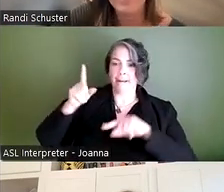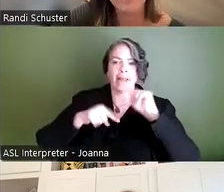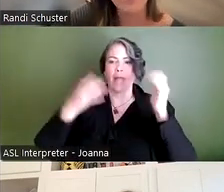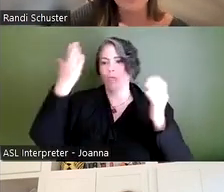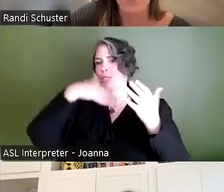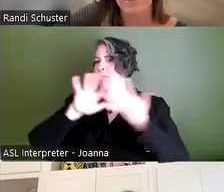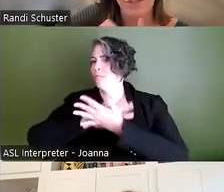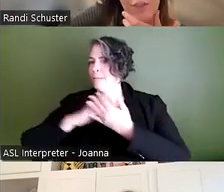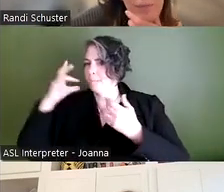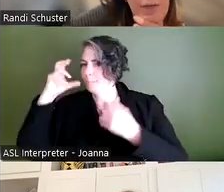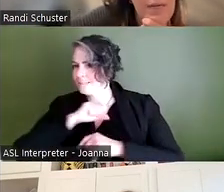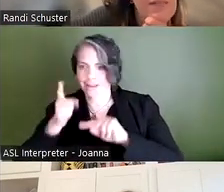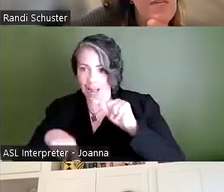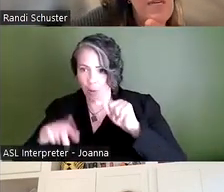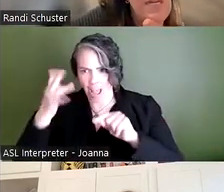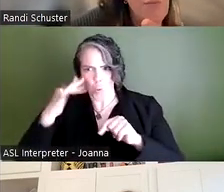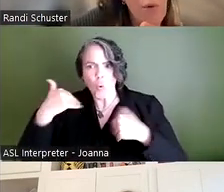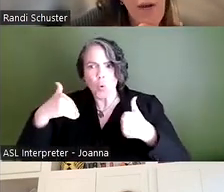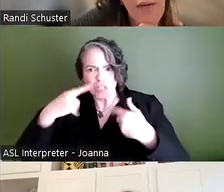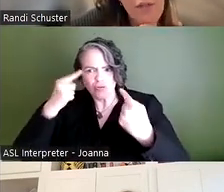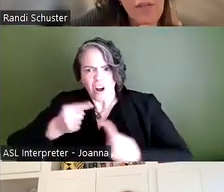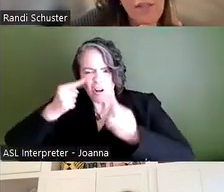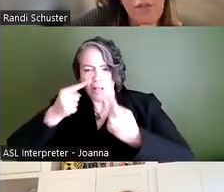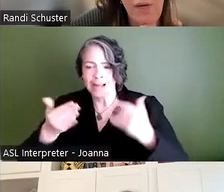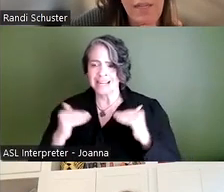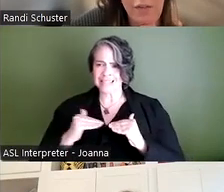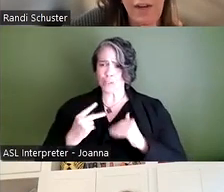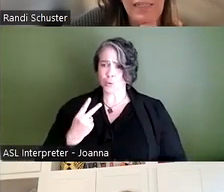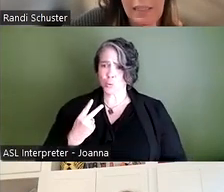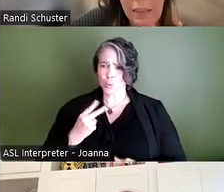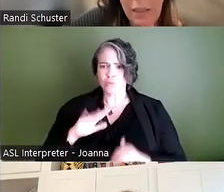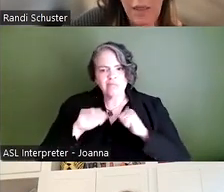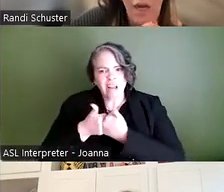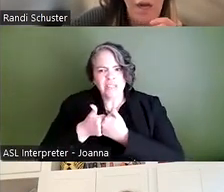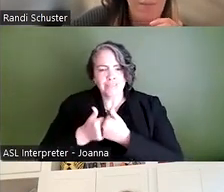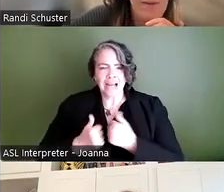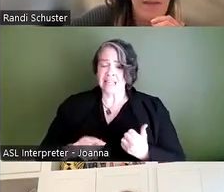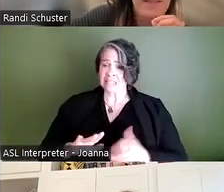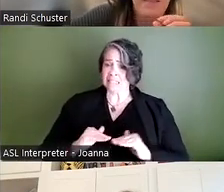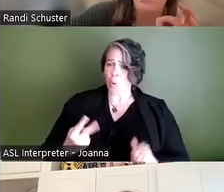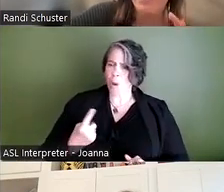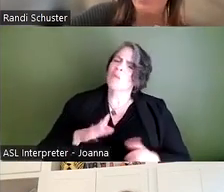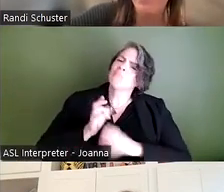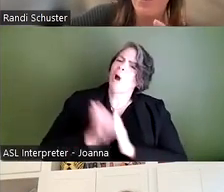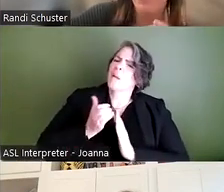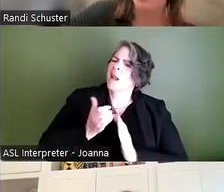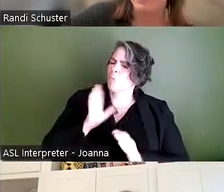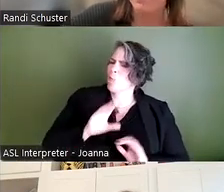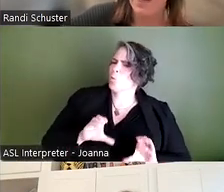Tier 2 is challenging, right, because it requires us to identify need and to do so early, right.